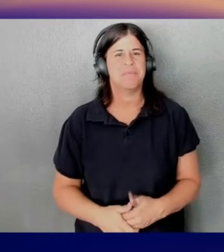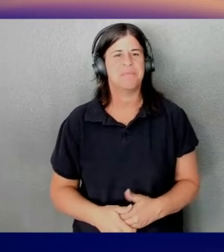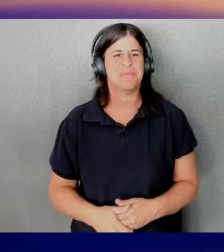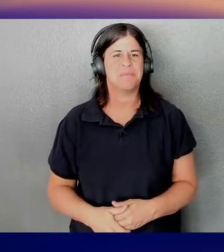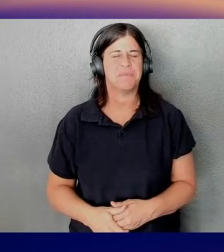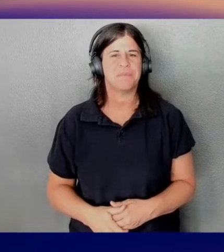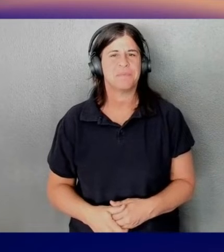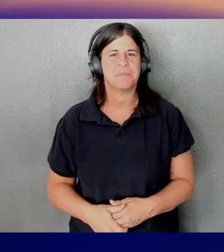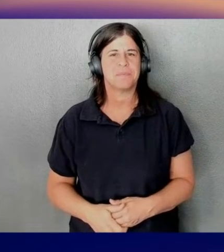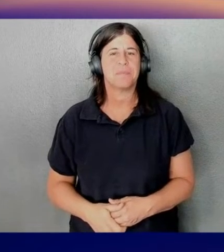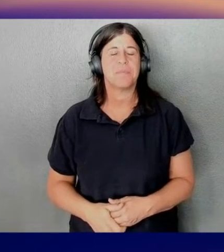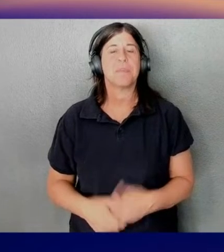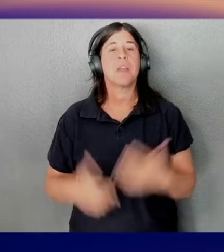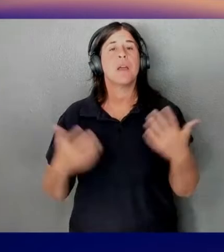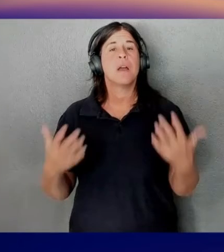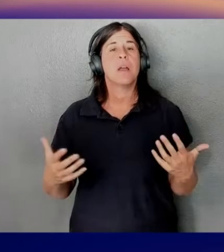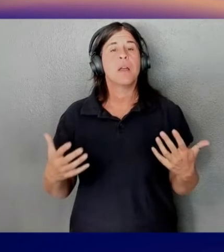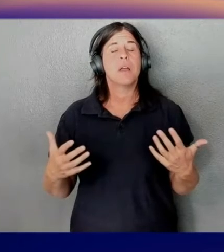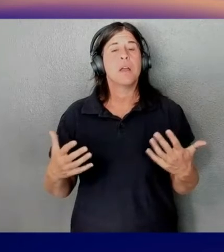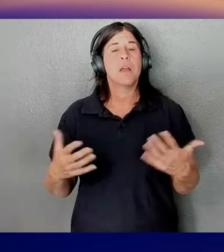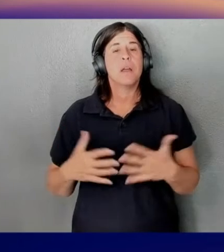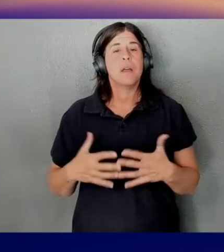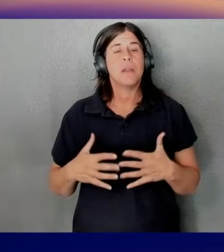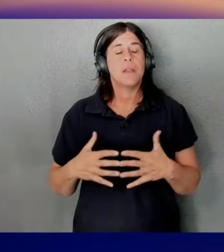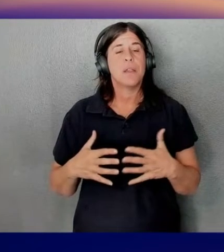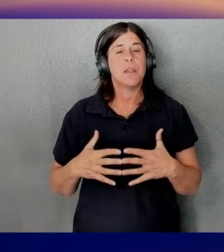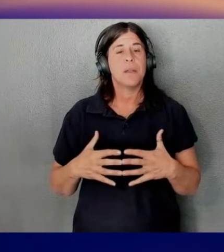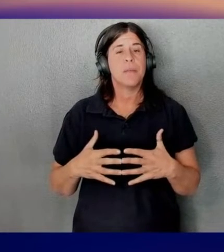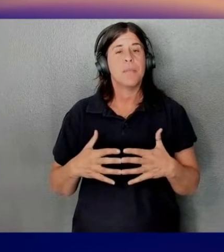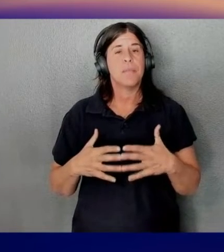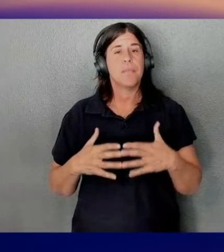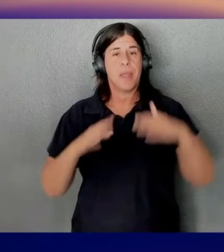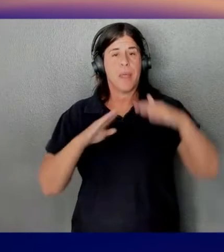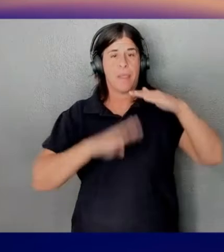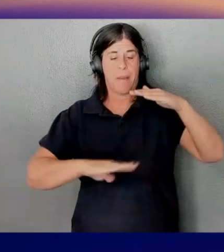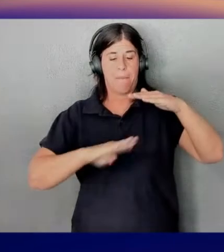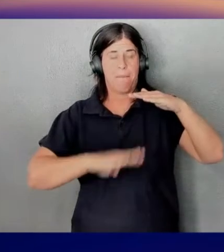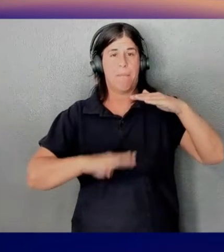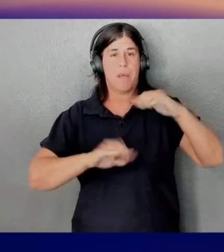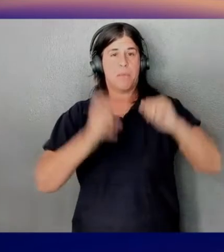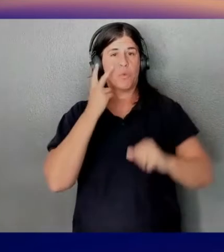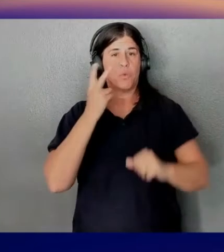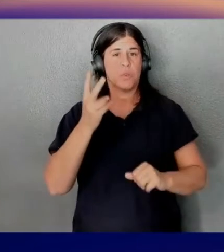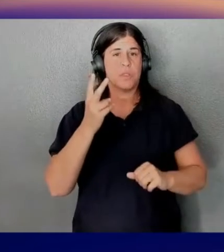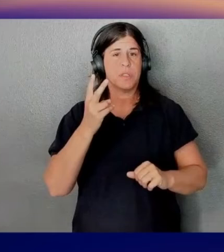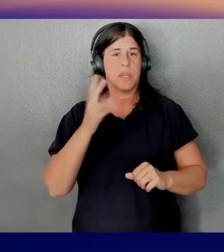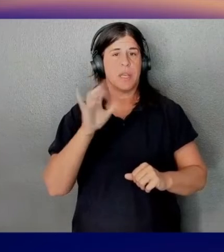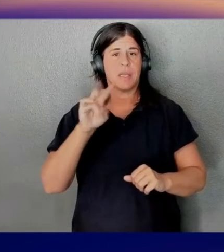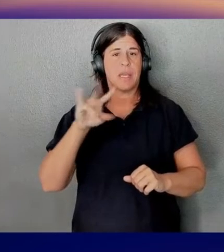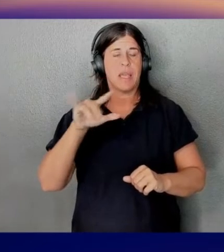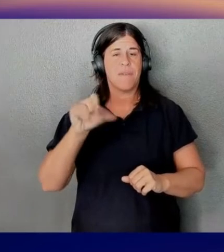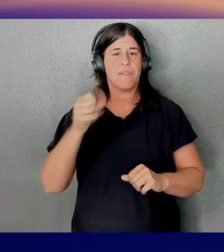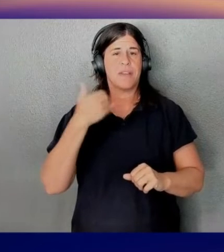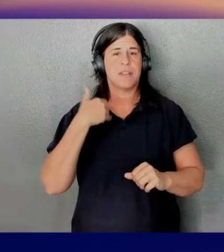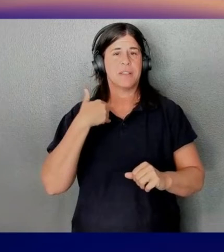So, at the bottom of this page, we also have, a canvas has built in visualizations